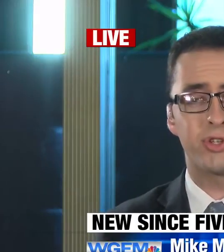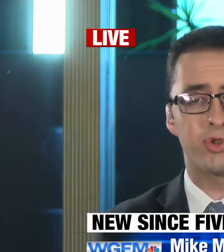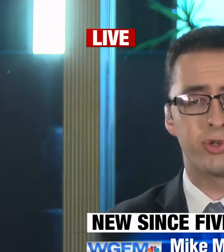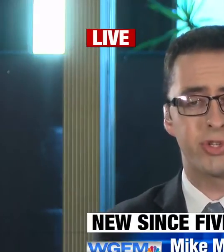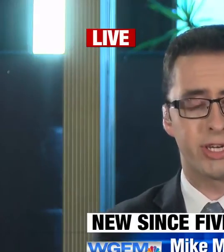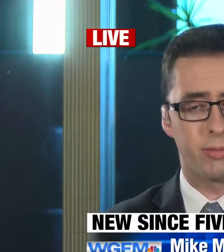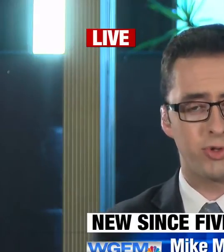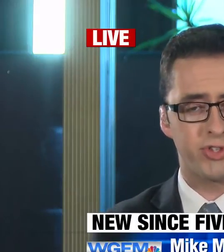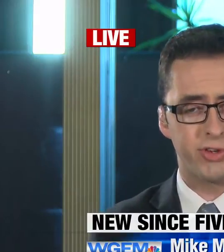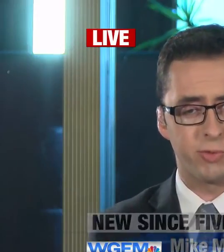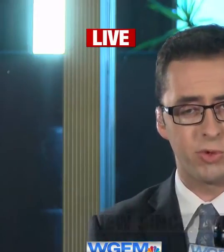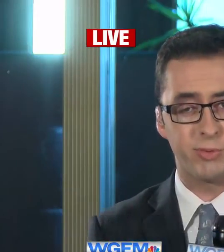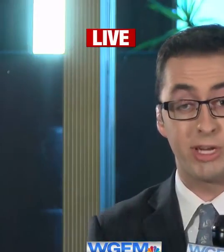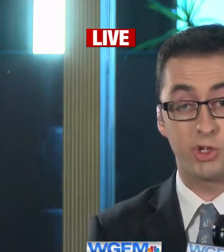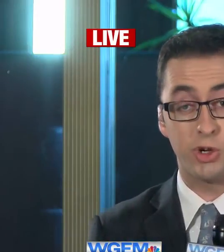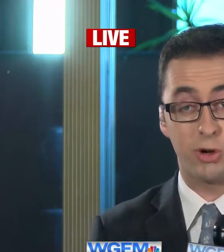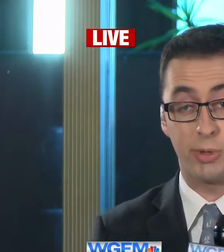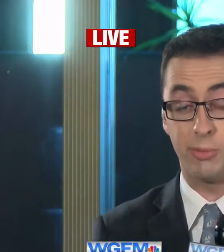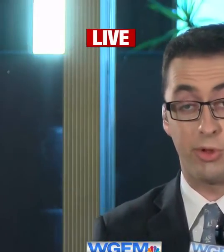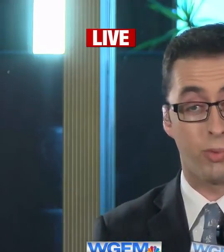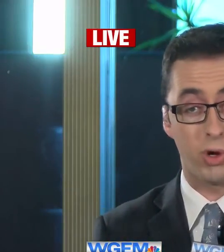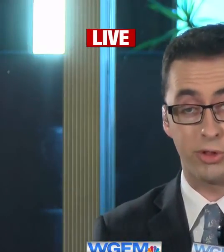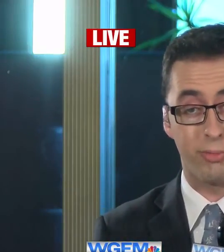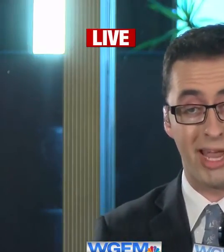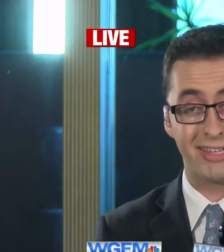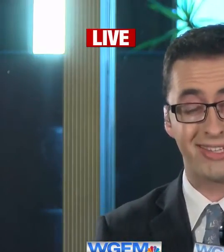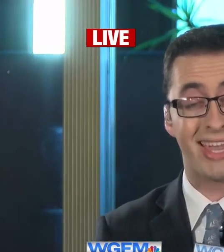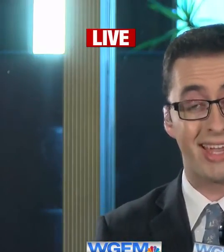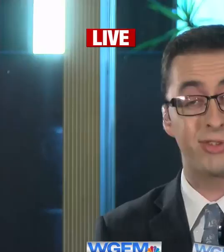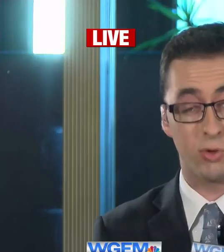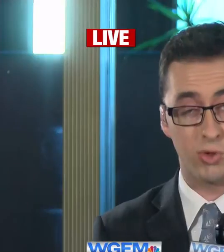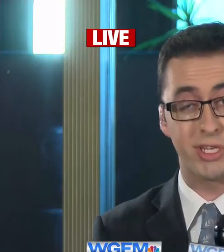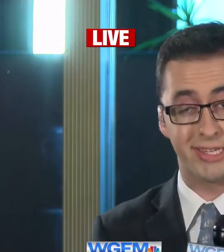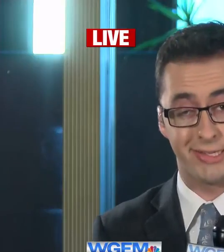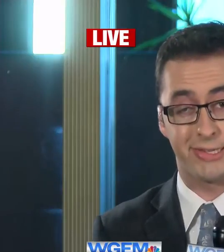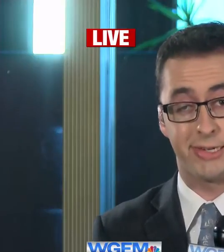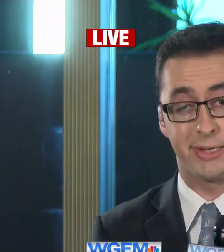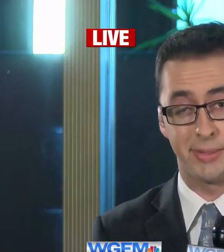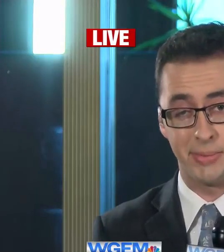LEVEL FOR INCREASED RISK OF COVID-19, GOVERNOR PRITZKER IS FILING AN EMERGENCY RULE TO ENFORCE HIS PUBLIC HEALTH GUIDELINES.